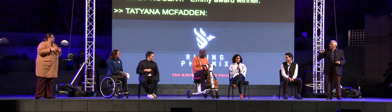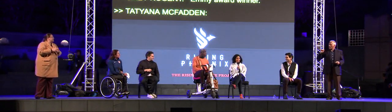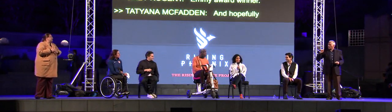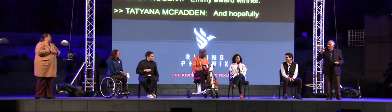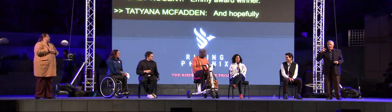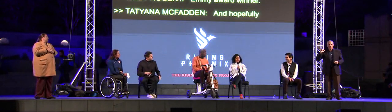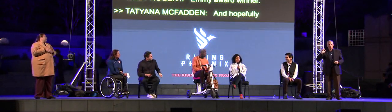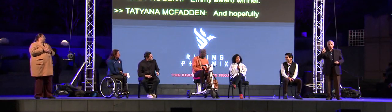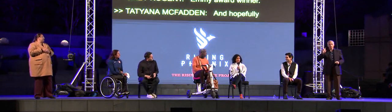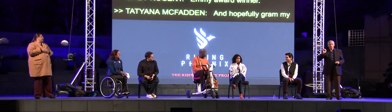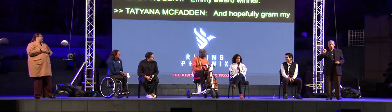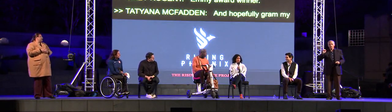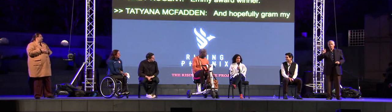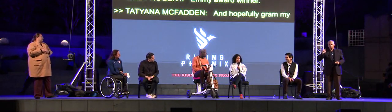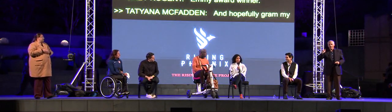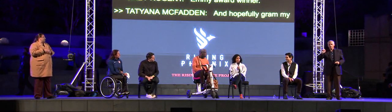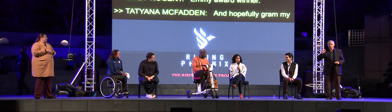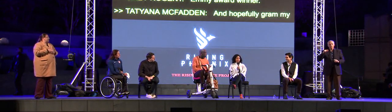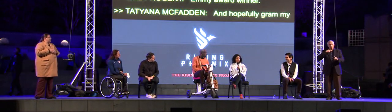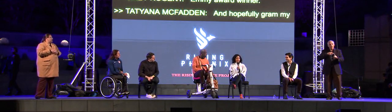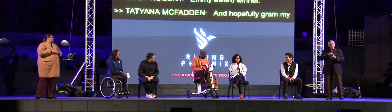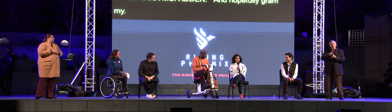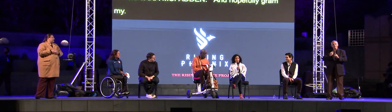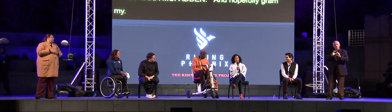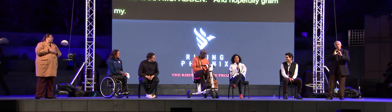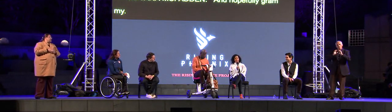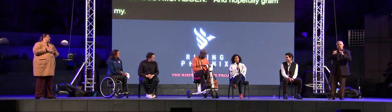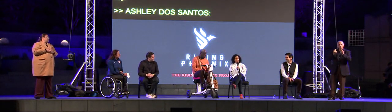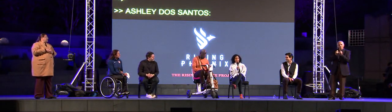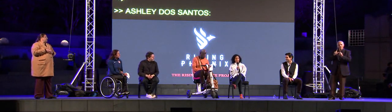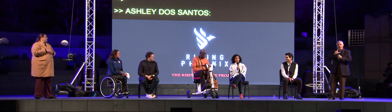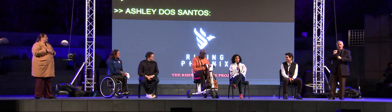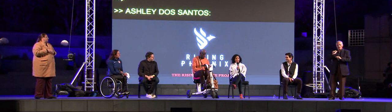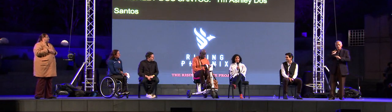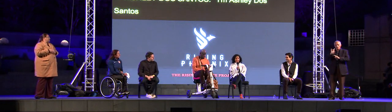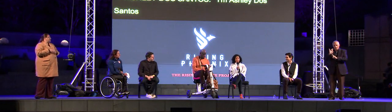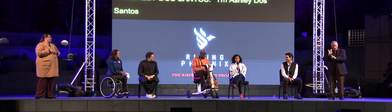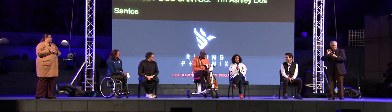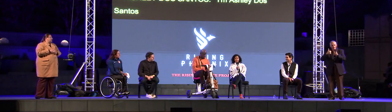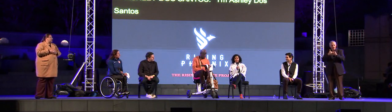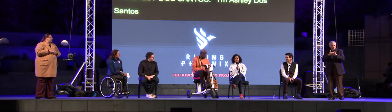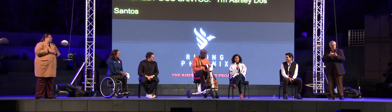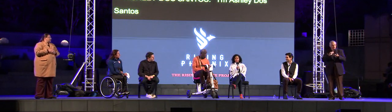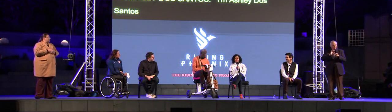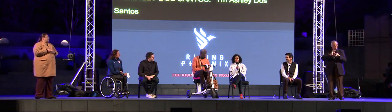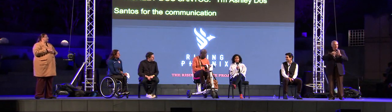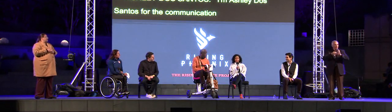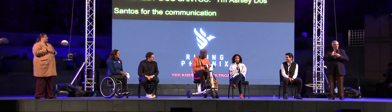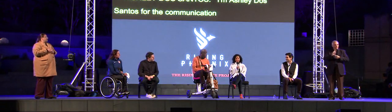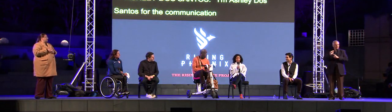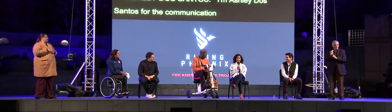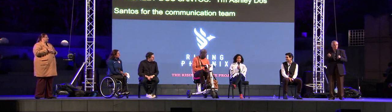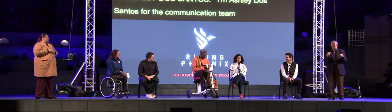I am on the Communications team for the LA28 Olympic and Paralympic Games, coming back to LA